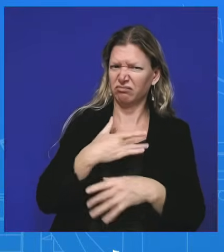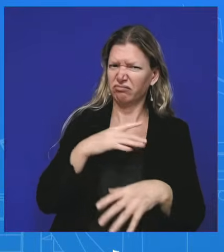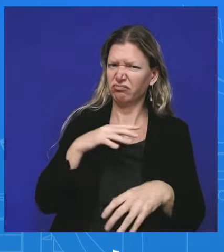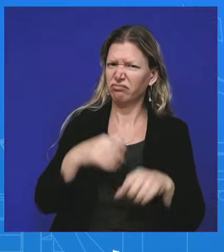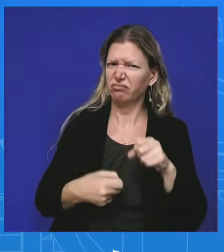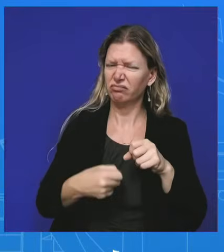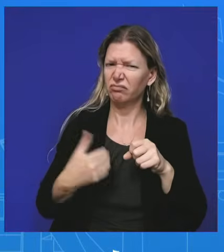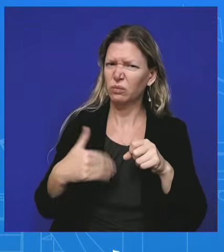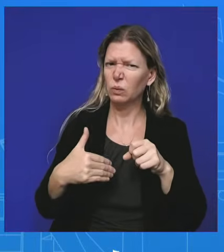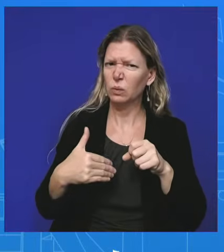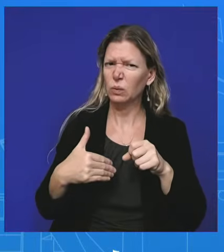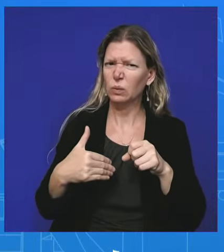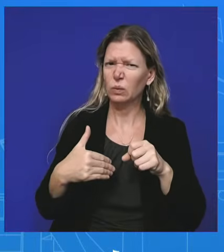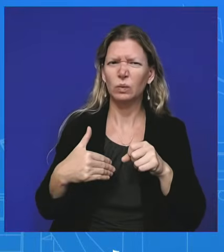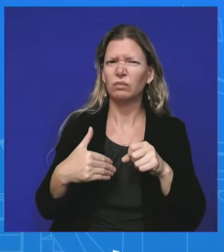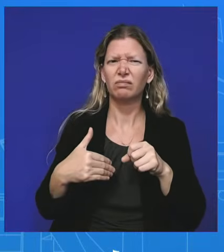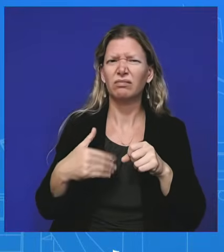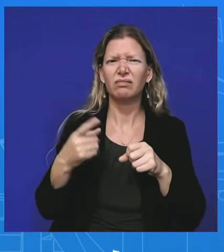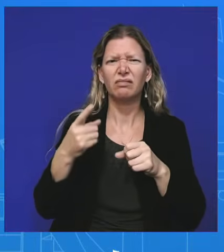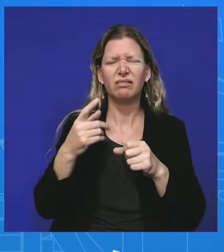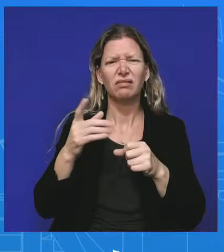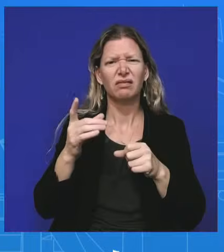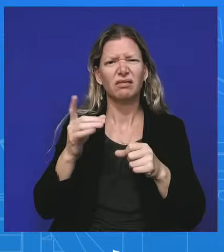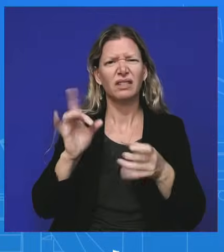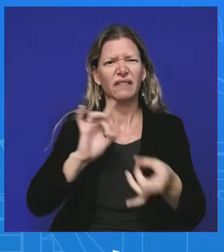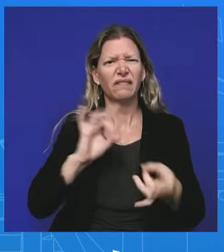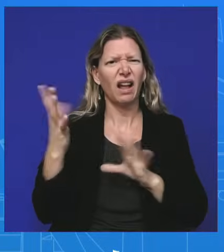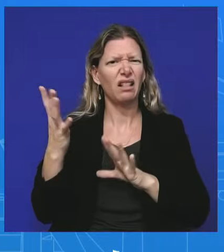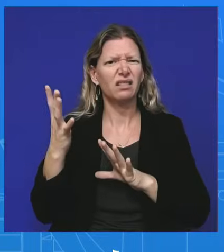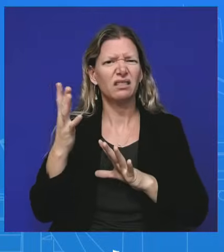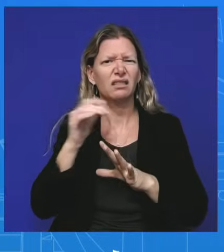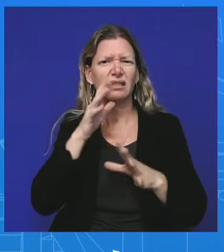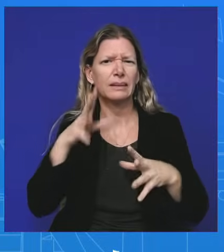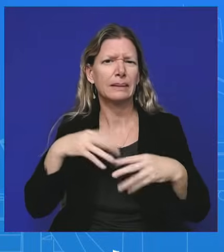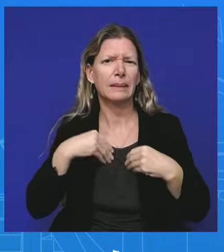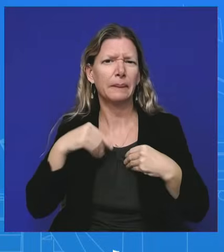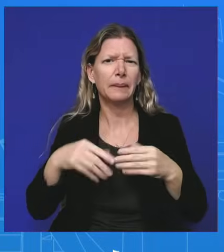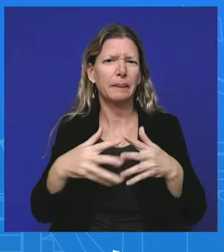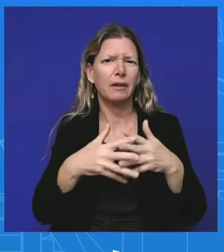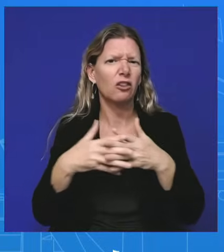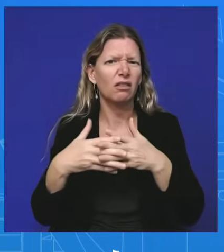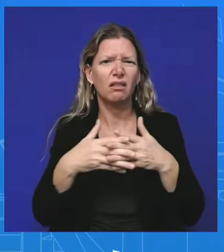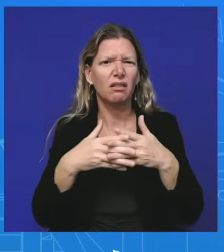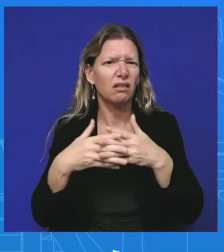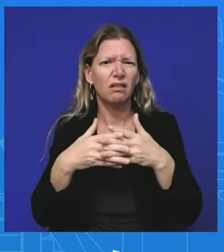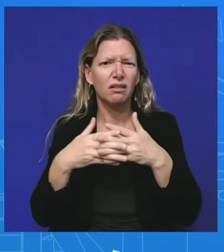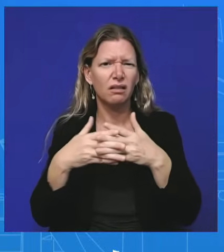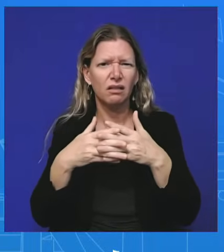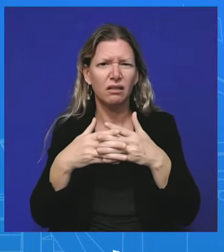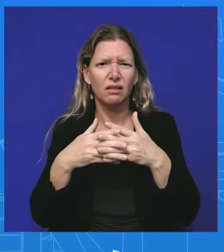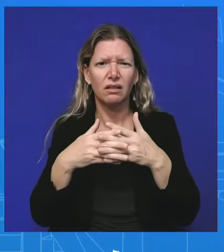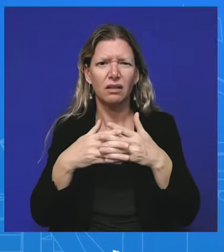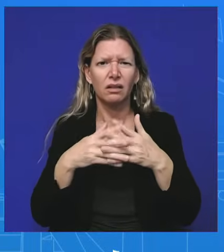As leaders, we owe it to everyone not to repeat dangerous conspiracy theories and speak out against violence and violent rhetoric.